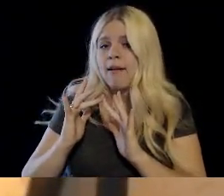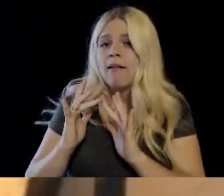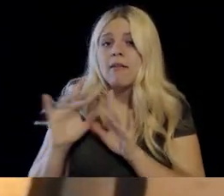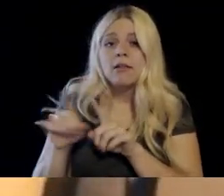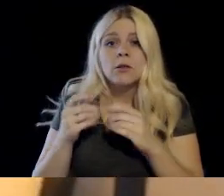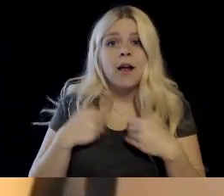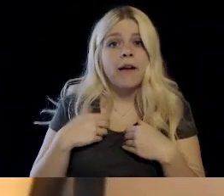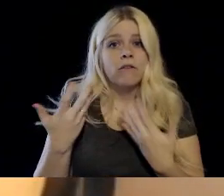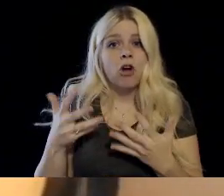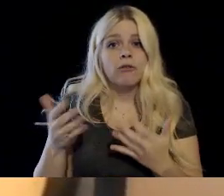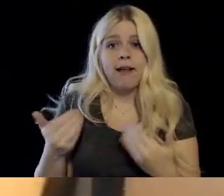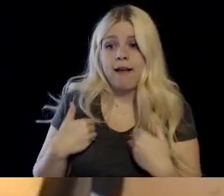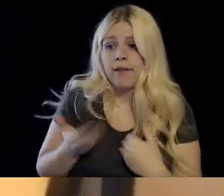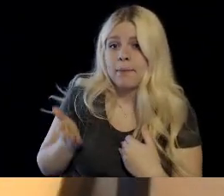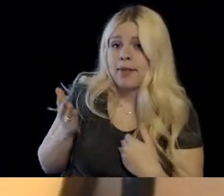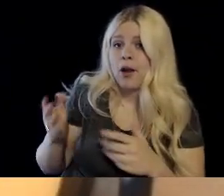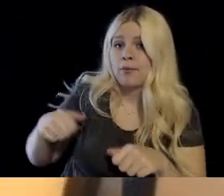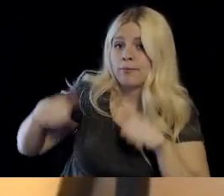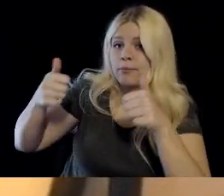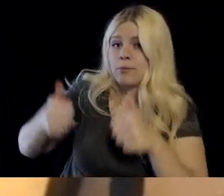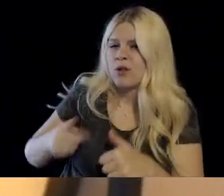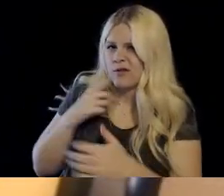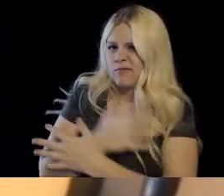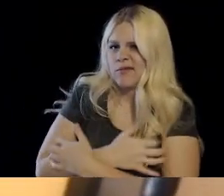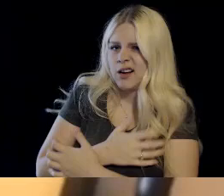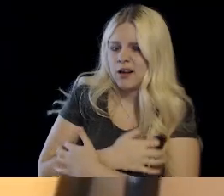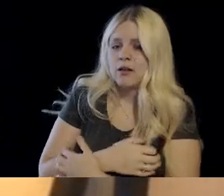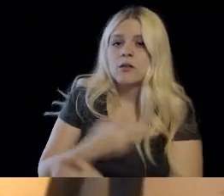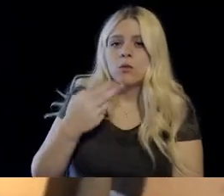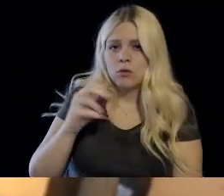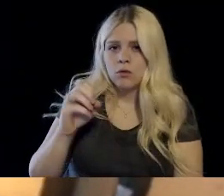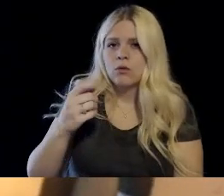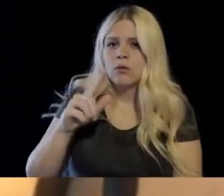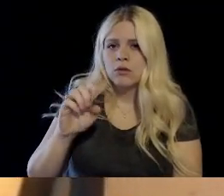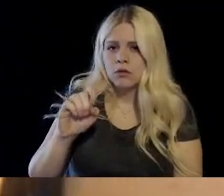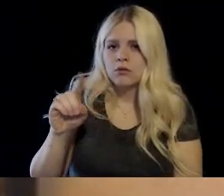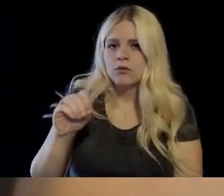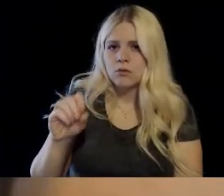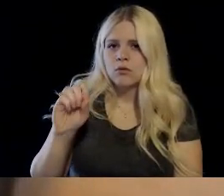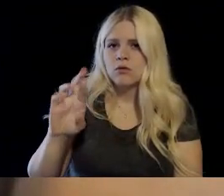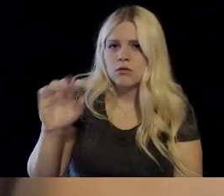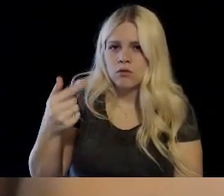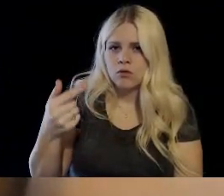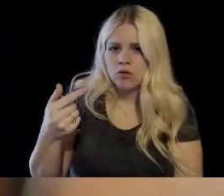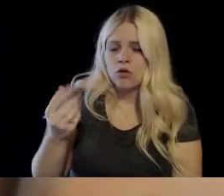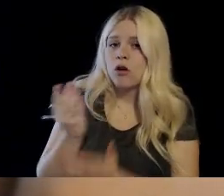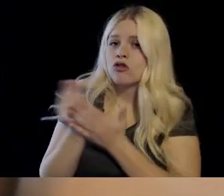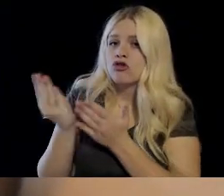there now (HogleZoo.org - shop online) and you can - these will be up as soon as they